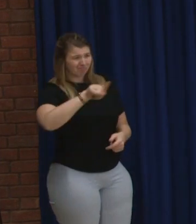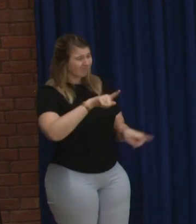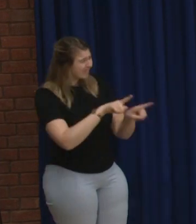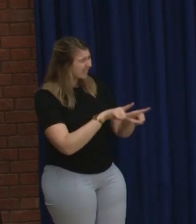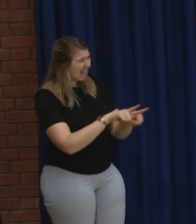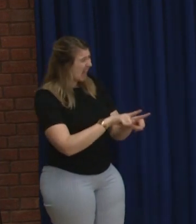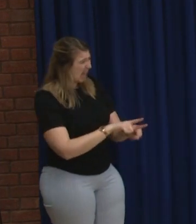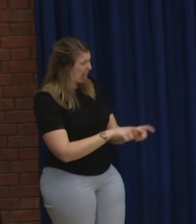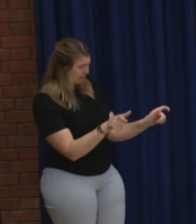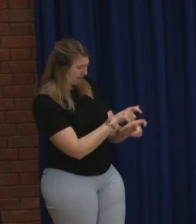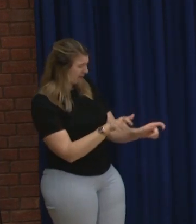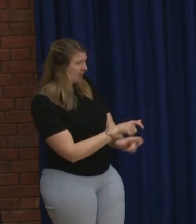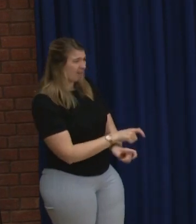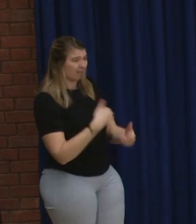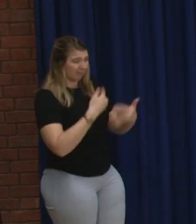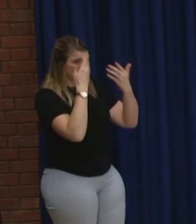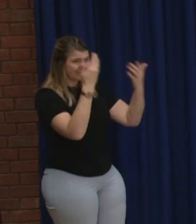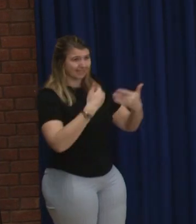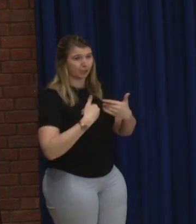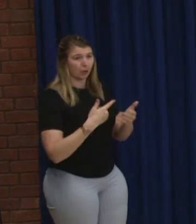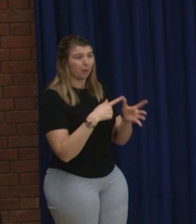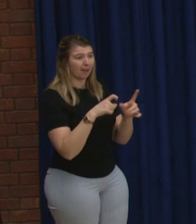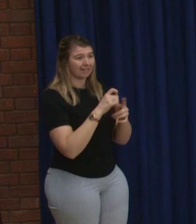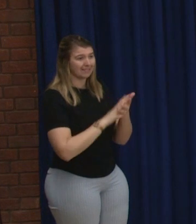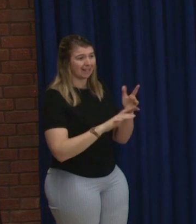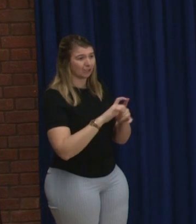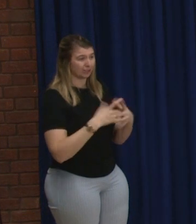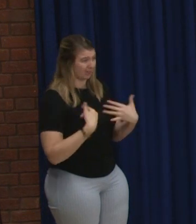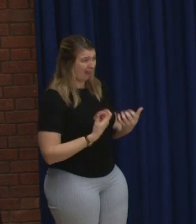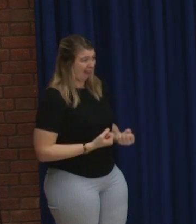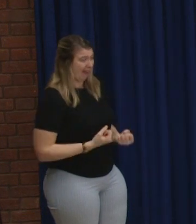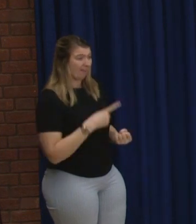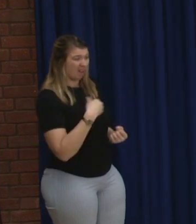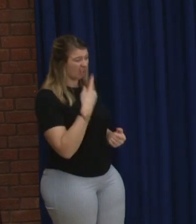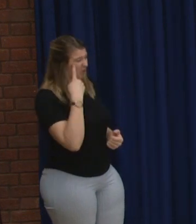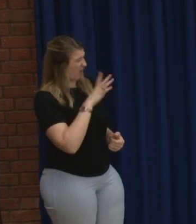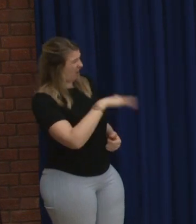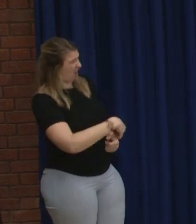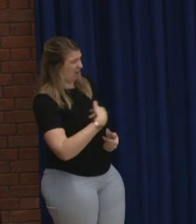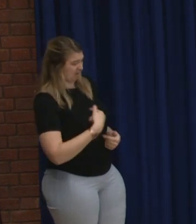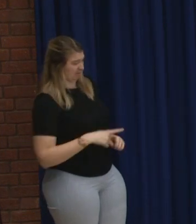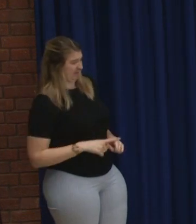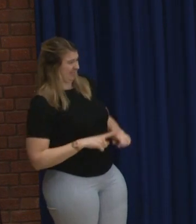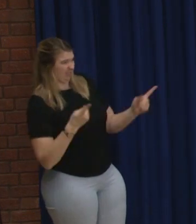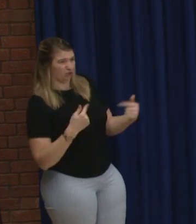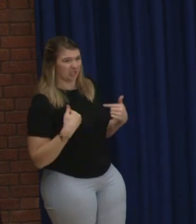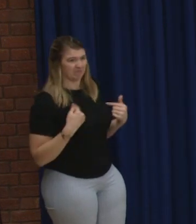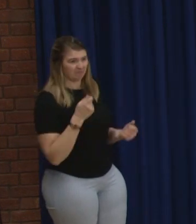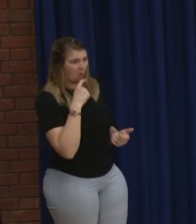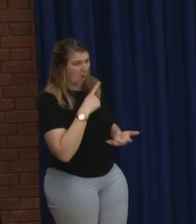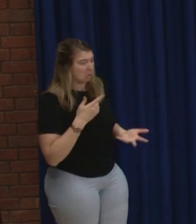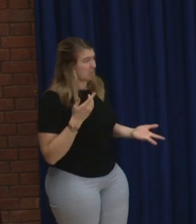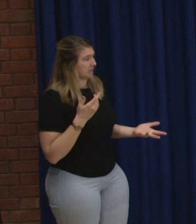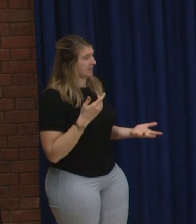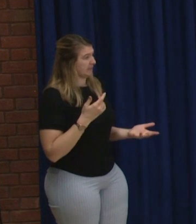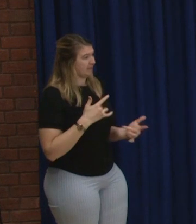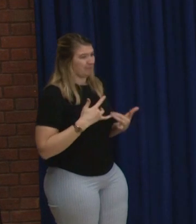ADHD I just thought that you know I was a bit quirky, bit different, I found life a bit more